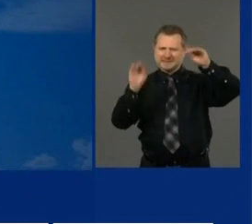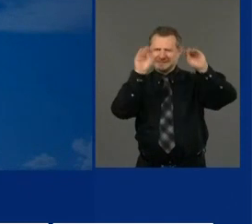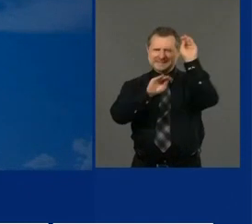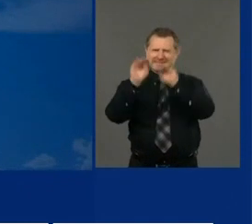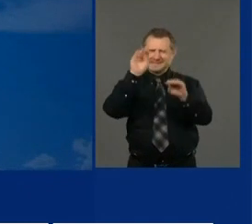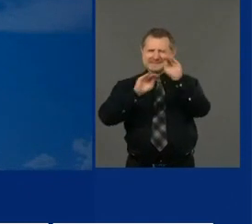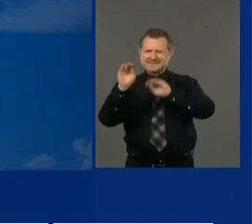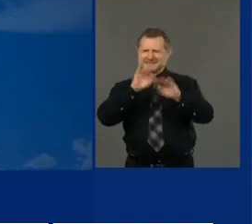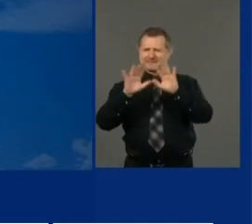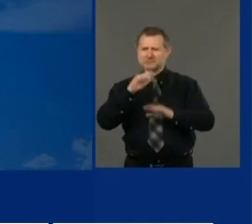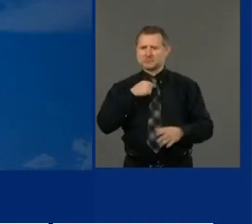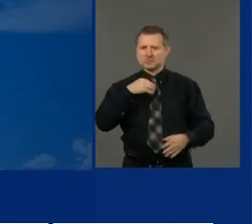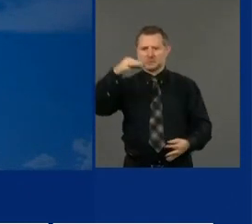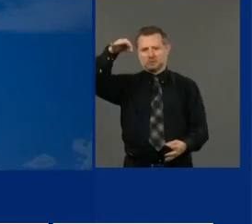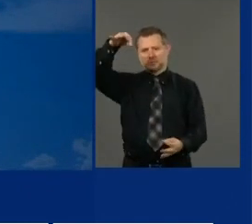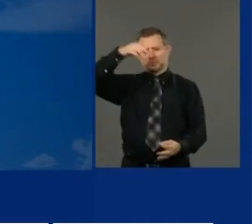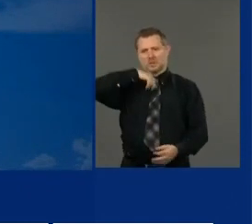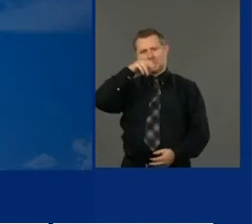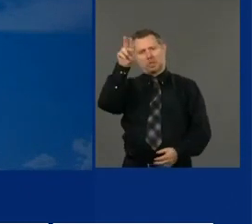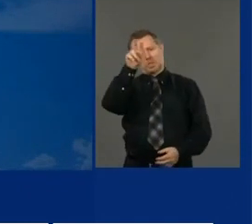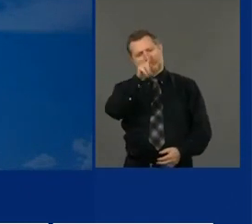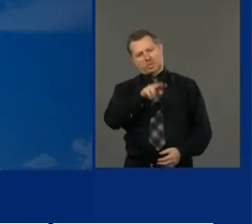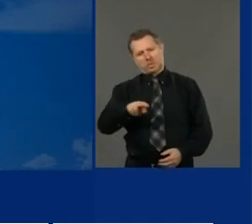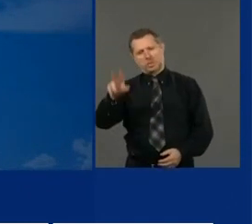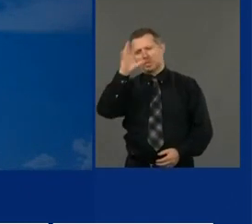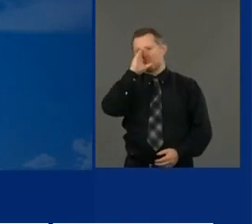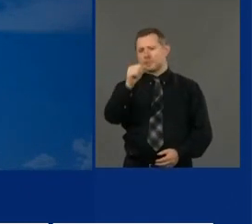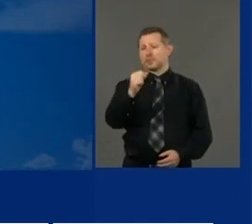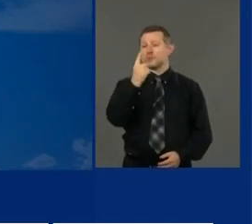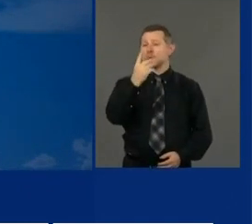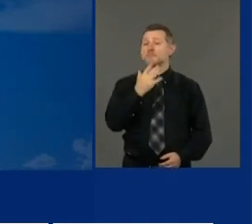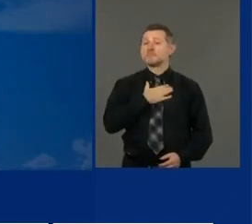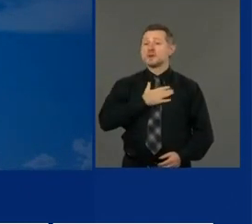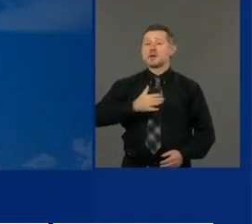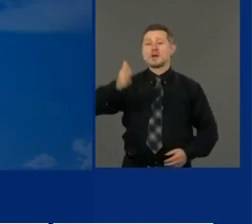THEY DIDN'T HAVE THE TV COMMERCIALS, THEY DIDN'T HAVE MAIL OR ANY OF THESE THINGS.